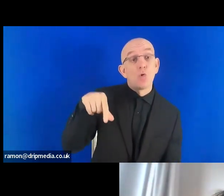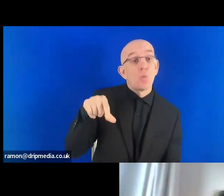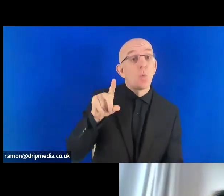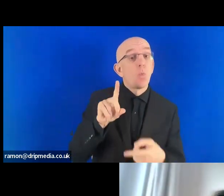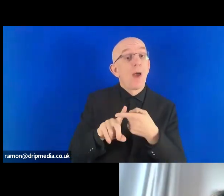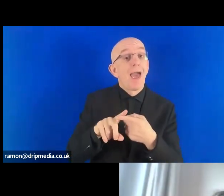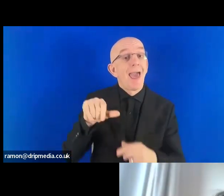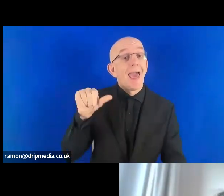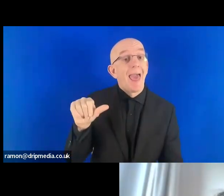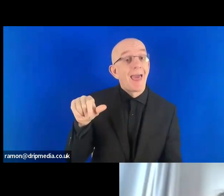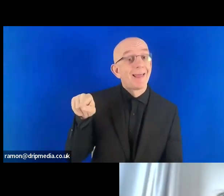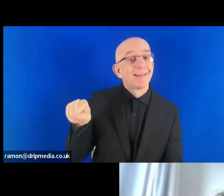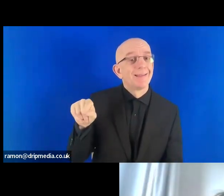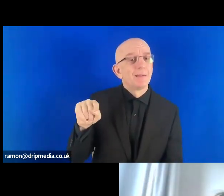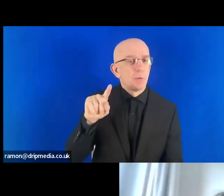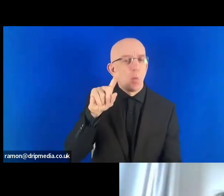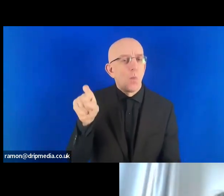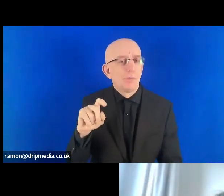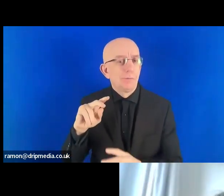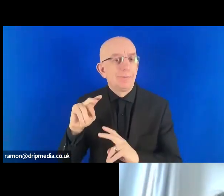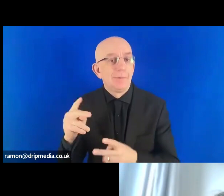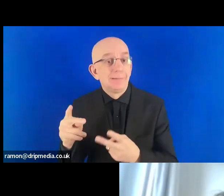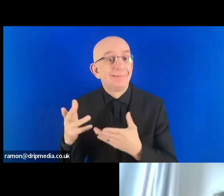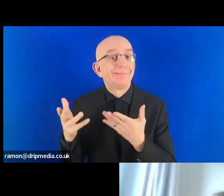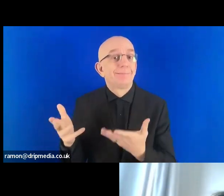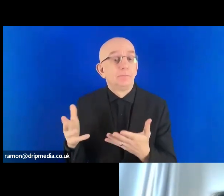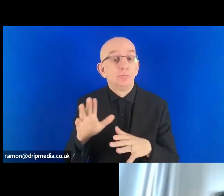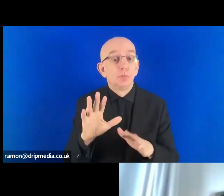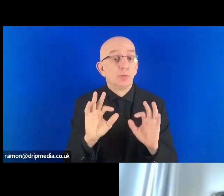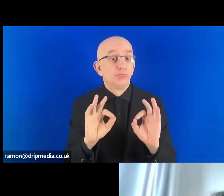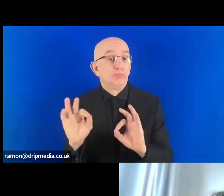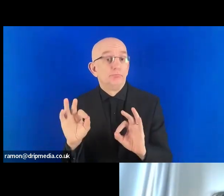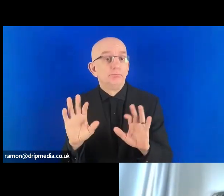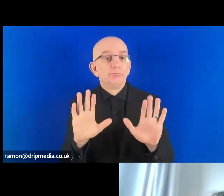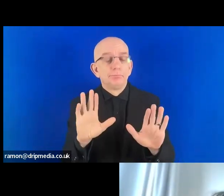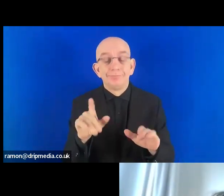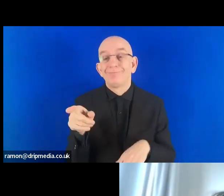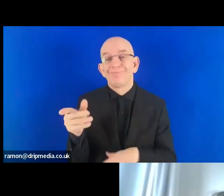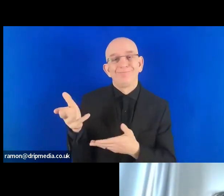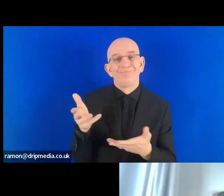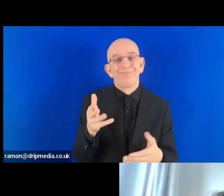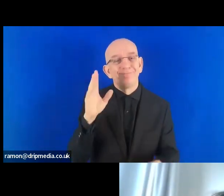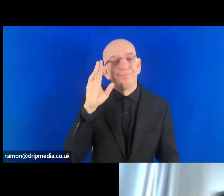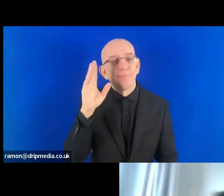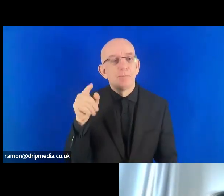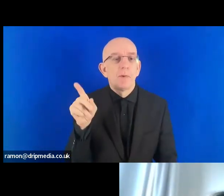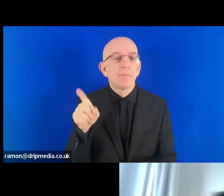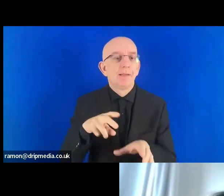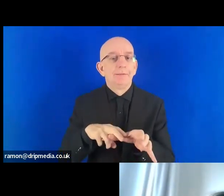So I just set to rejoin. Hello. Okay, so just to let everyone know with regards to the pandemic,